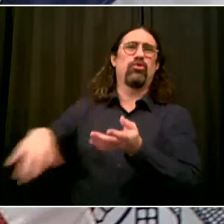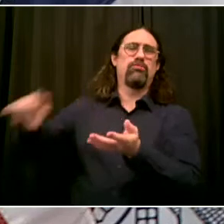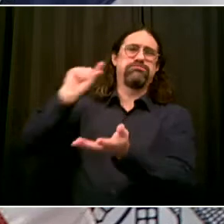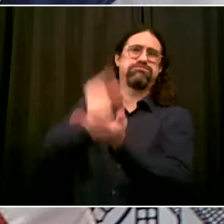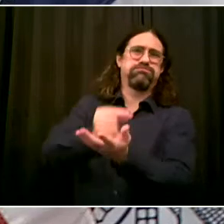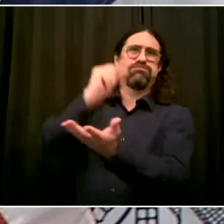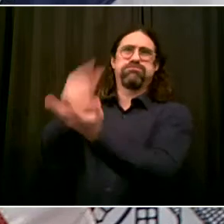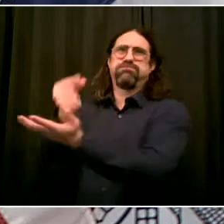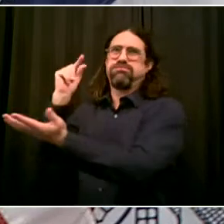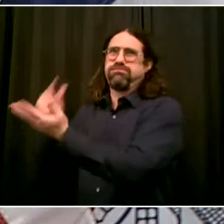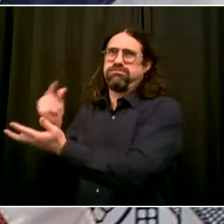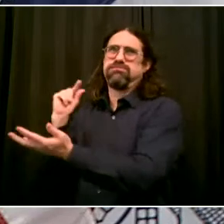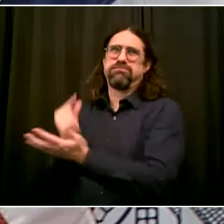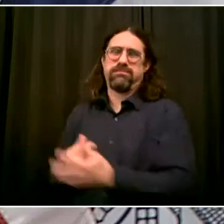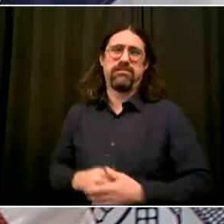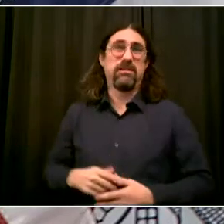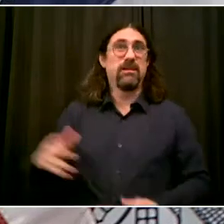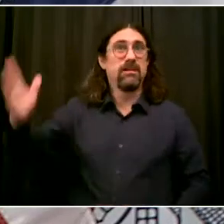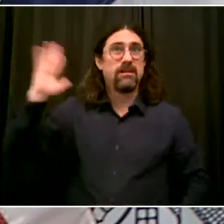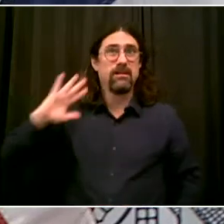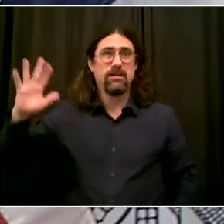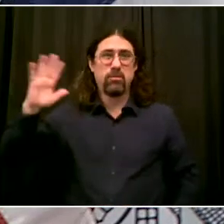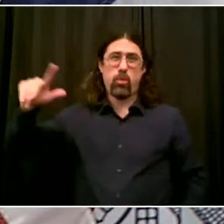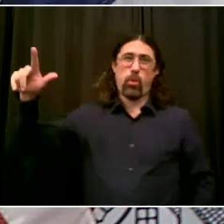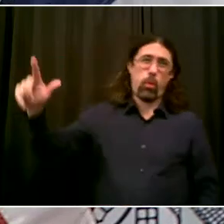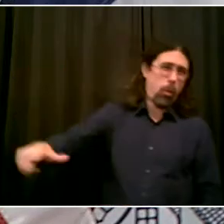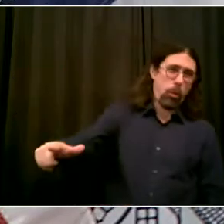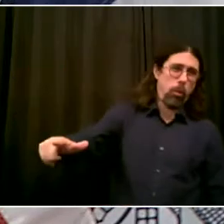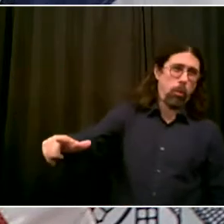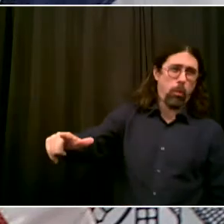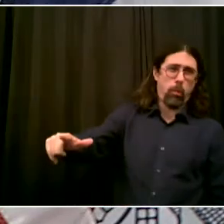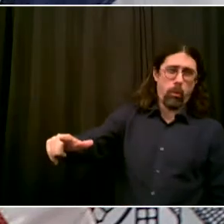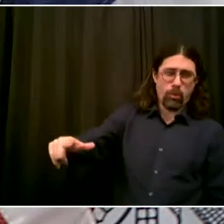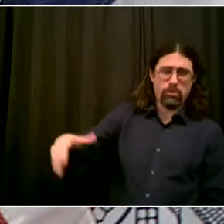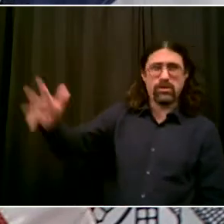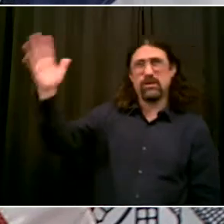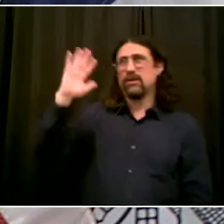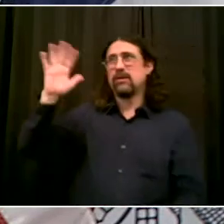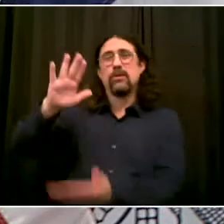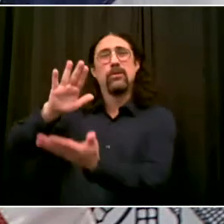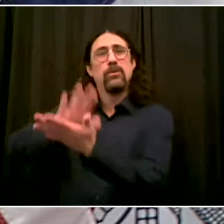CONTROL. IT IS THE ONLY WAY TO MOVE THINGS FORWARD BECAUSE THERE'S ACTUAL ACCOUNTABILITY TO THE E OPPELE. THE OTHER SYSTEMS THAT